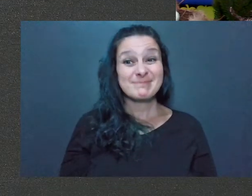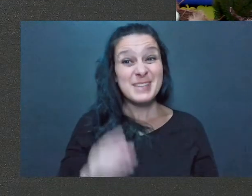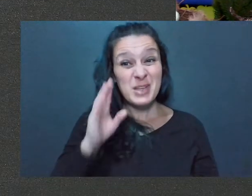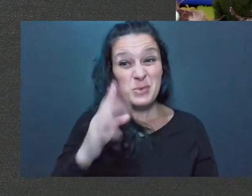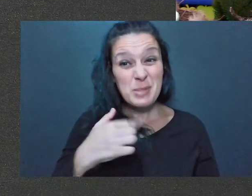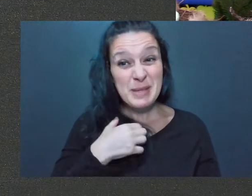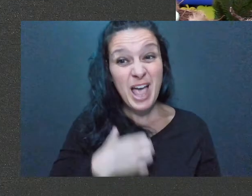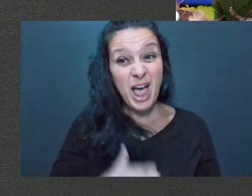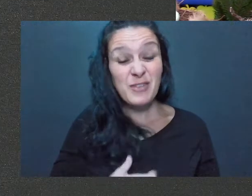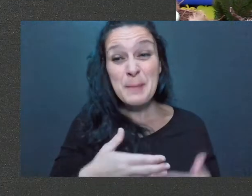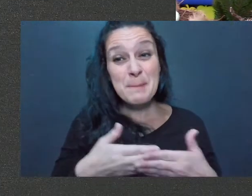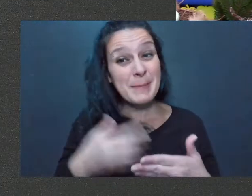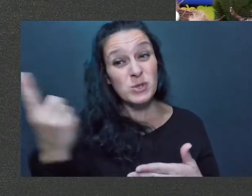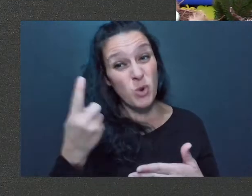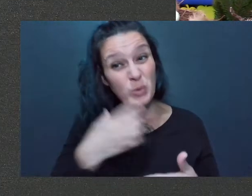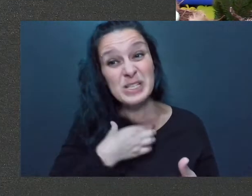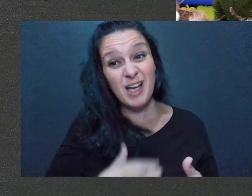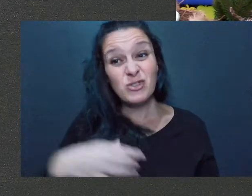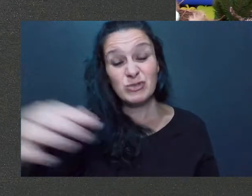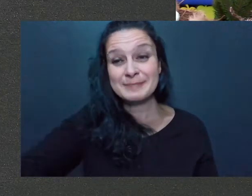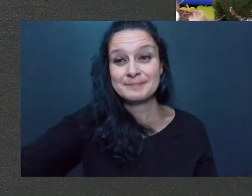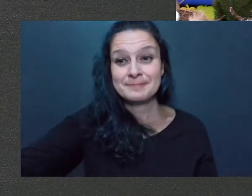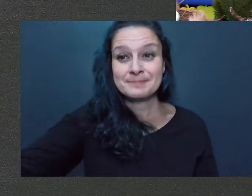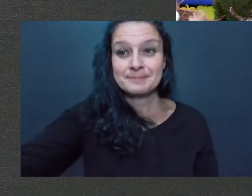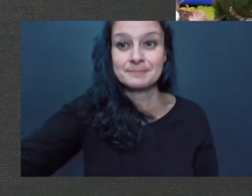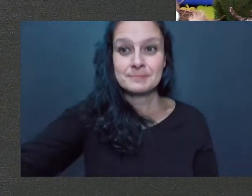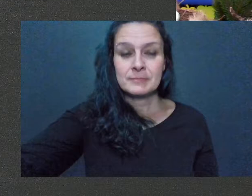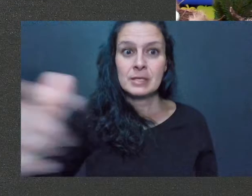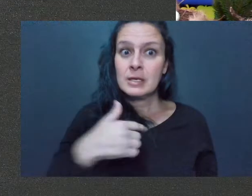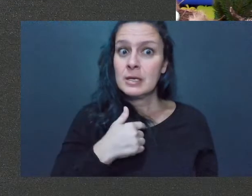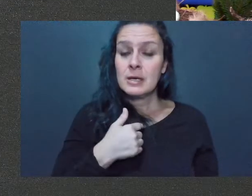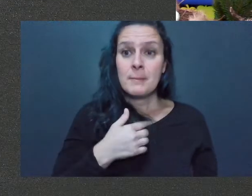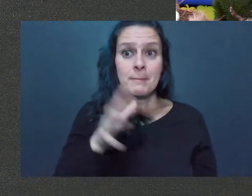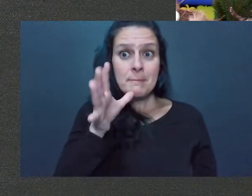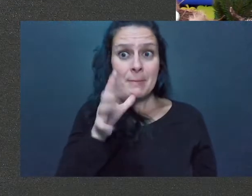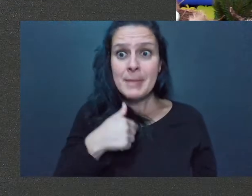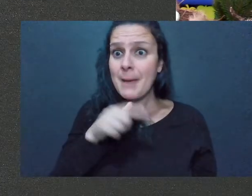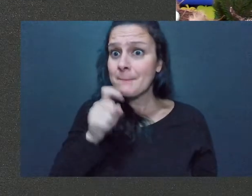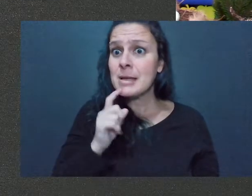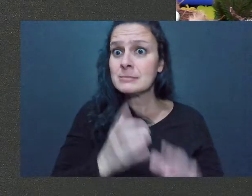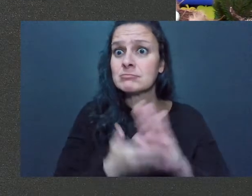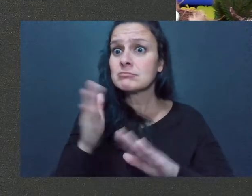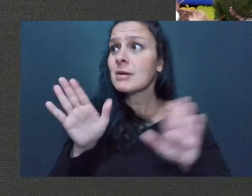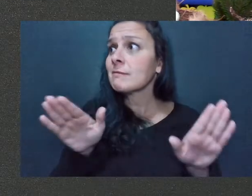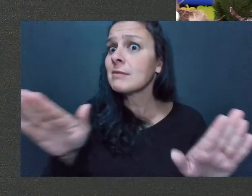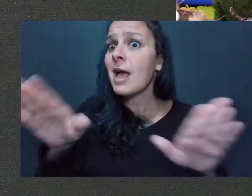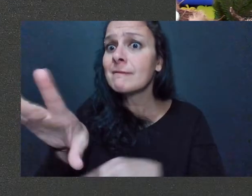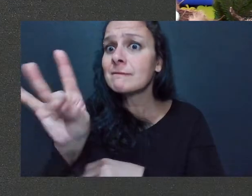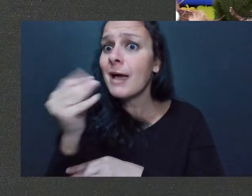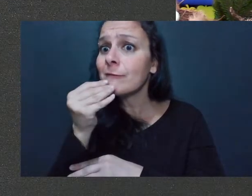He will, he'll be hungry. Babies are always hungry, aren't they? "I must get something for my baby bird to eat," she said,